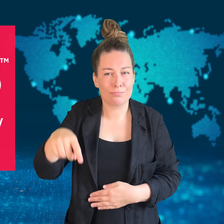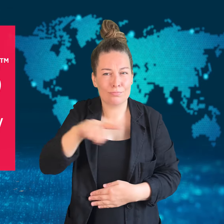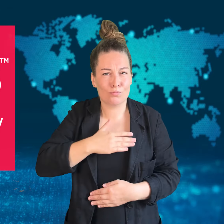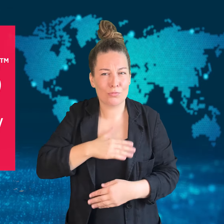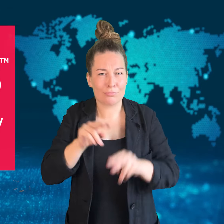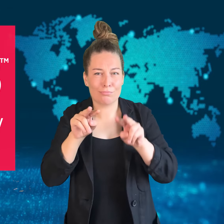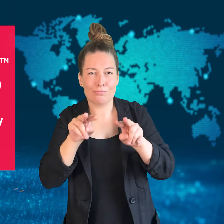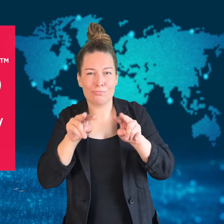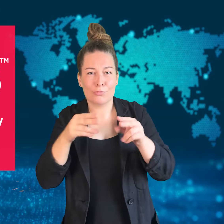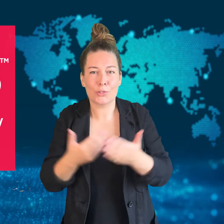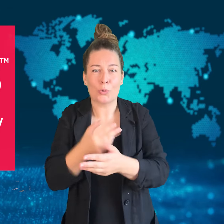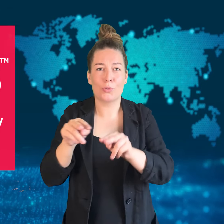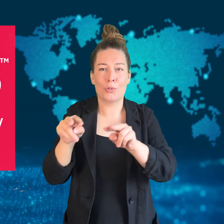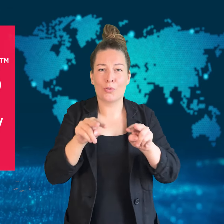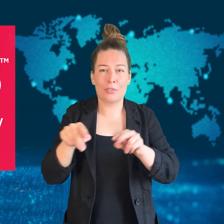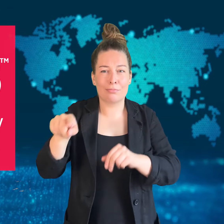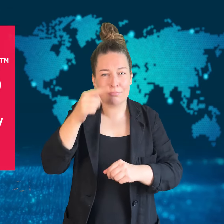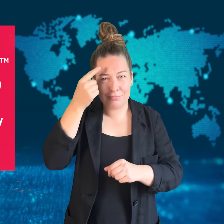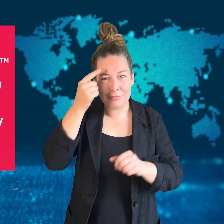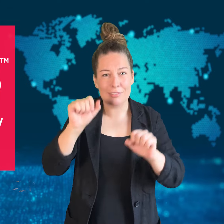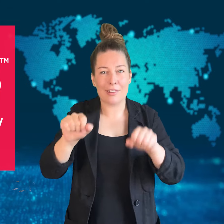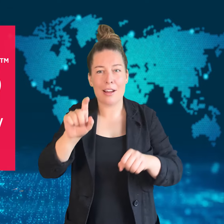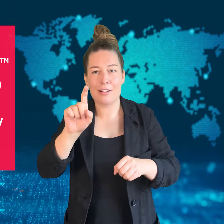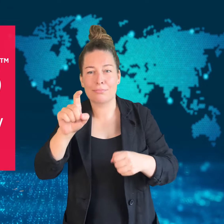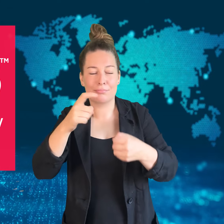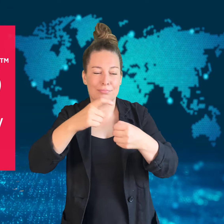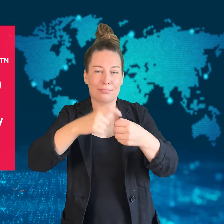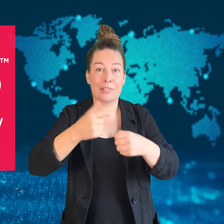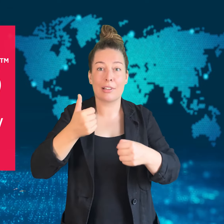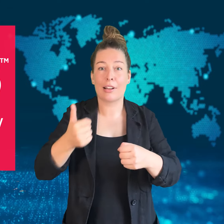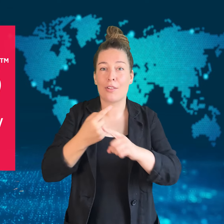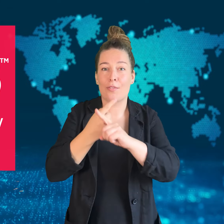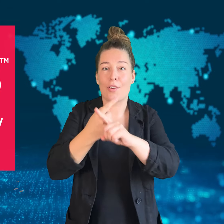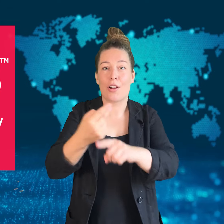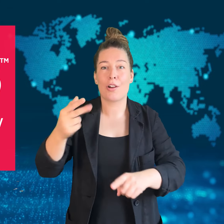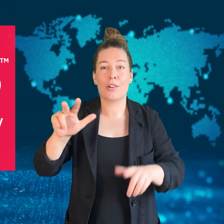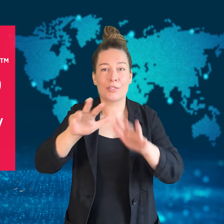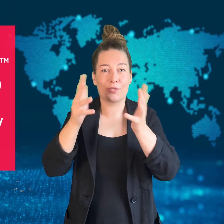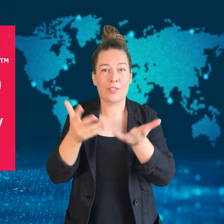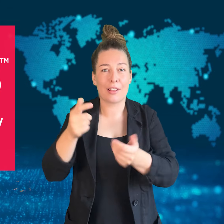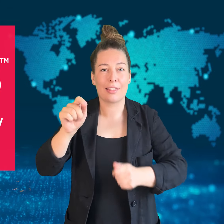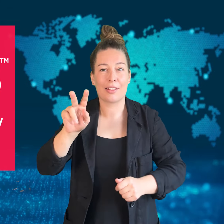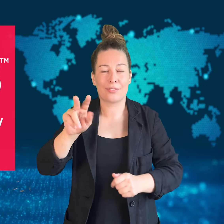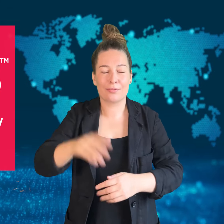Don't forget to subscribe, like, and follow H3 World TV to get new video updates!